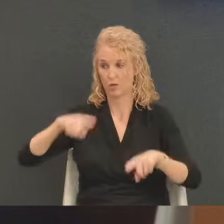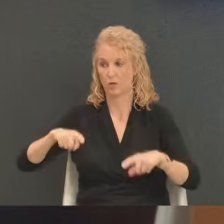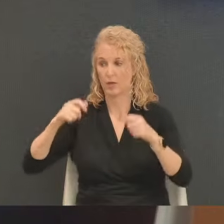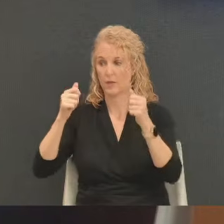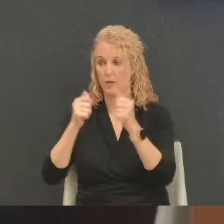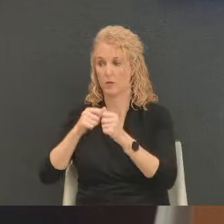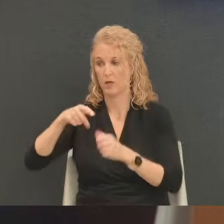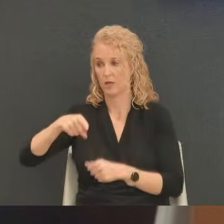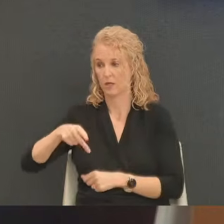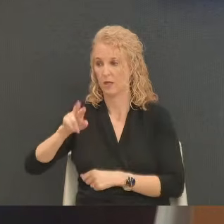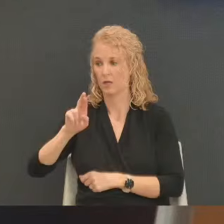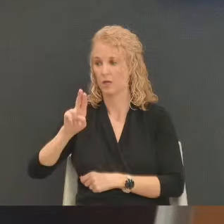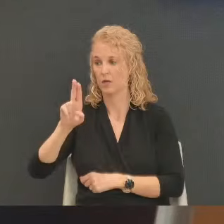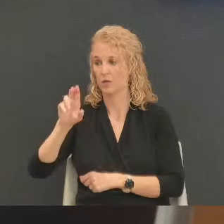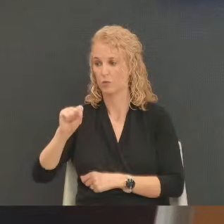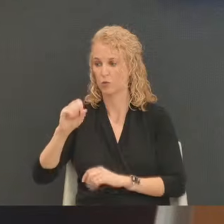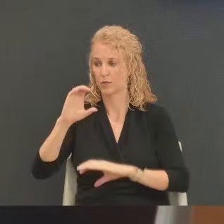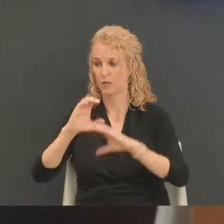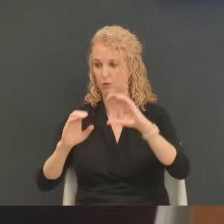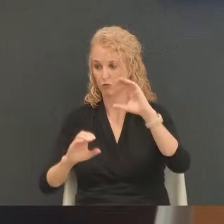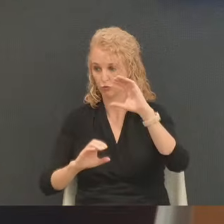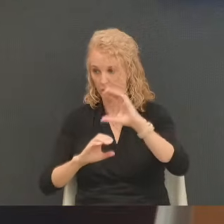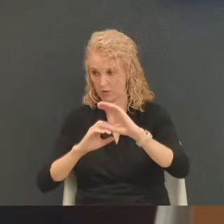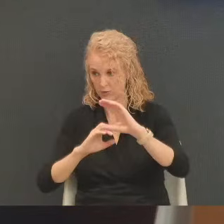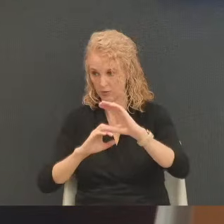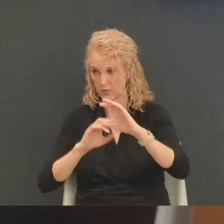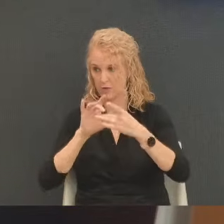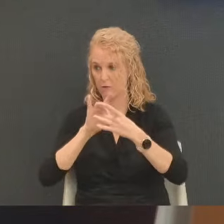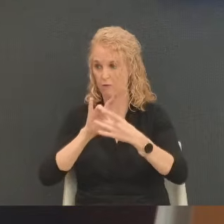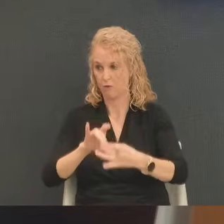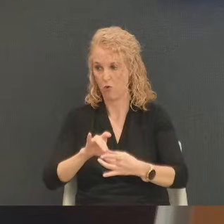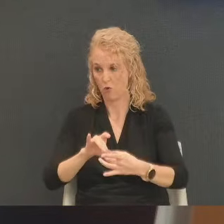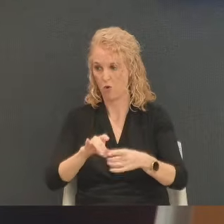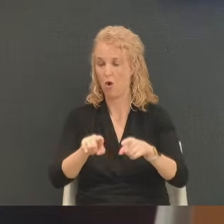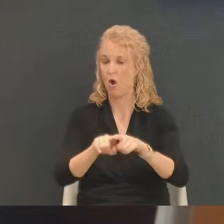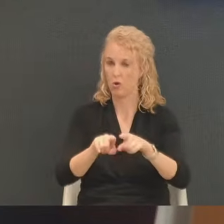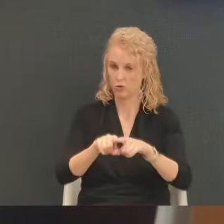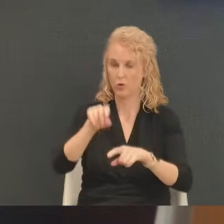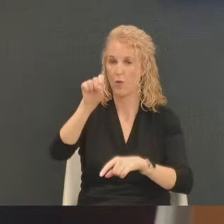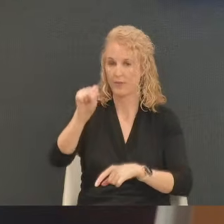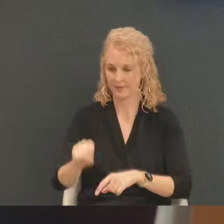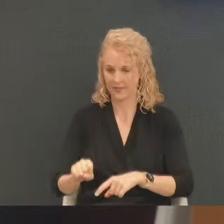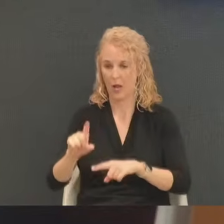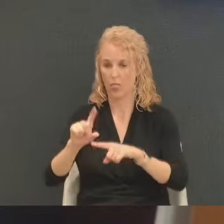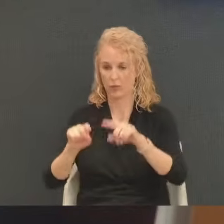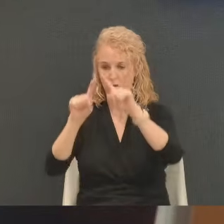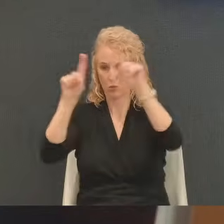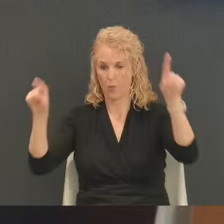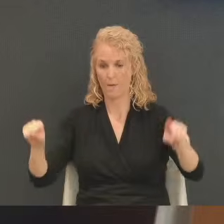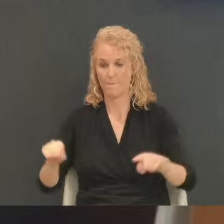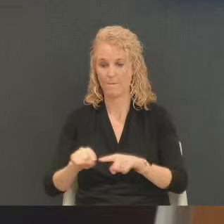Puce Construction for this also relates to the south scoreboard expansion, but this relates to